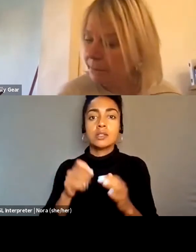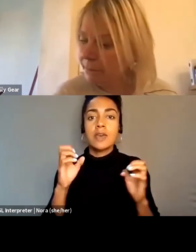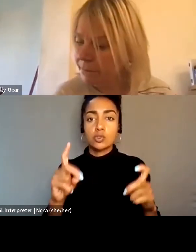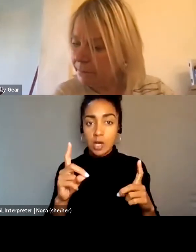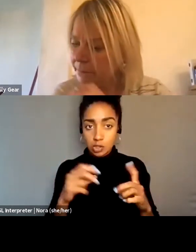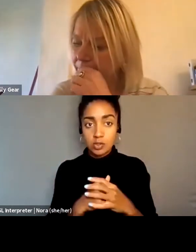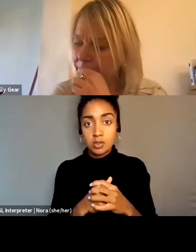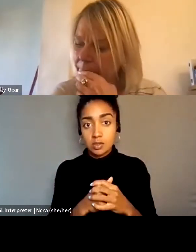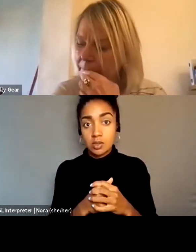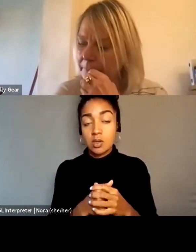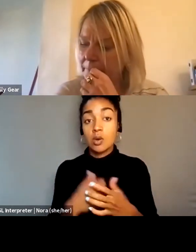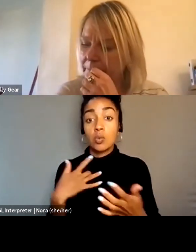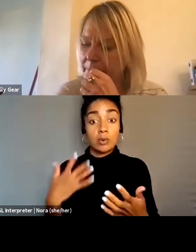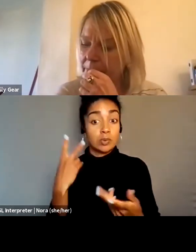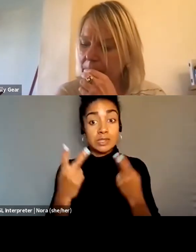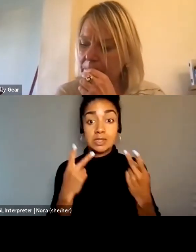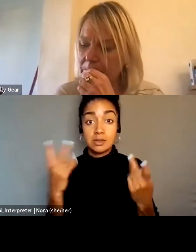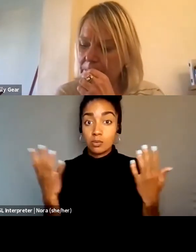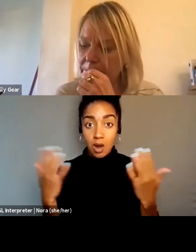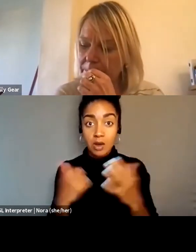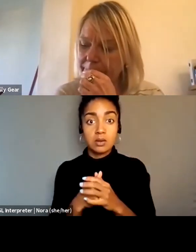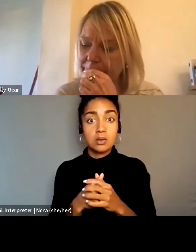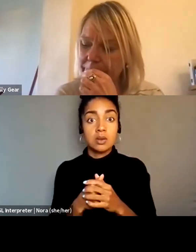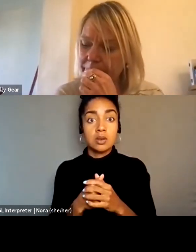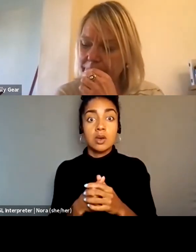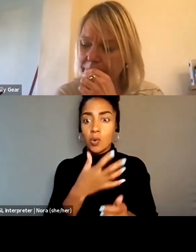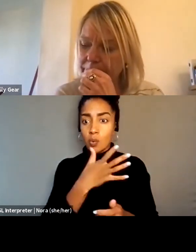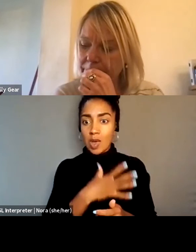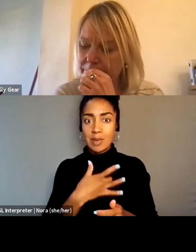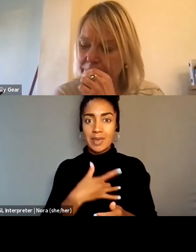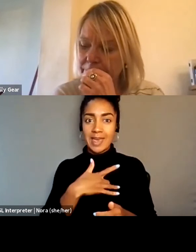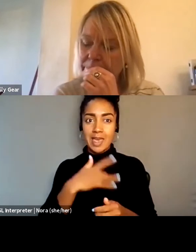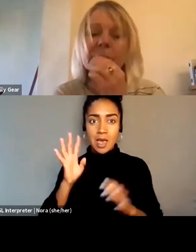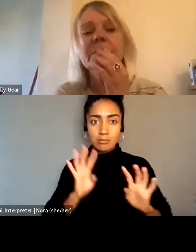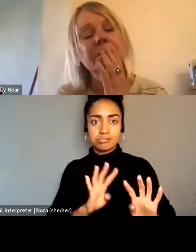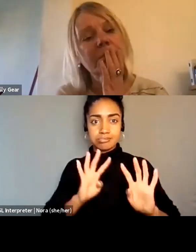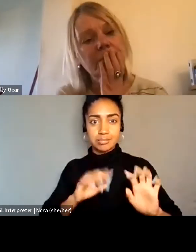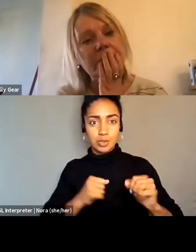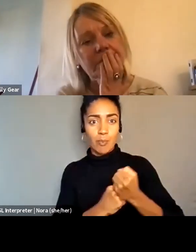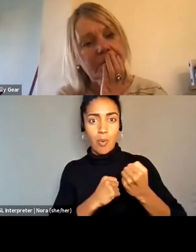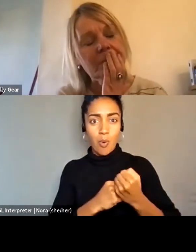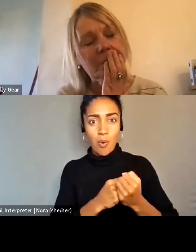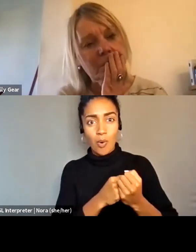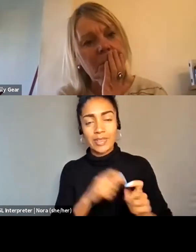that they're supporting in the rural areas and provide at a